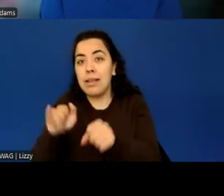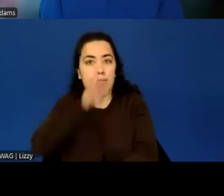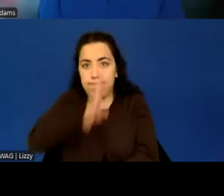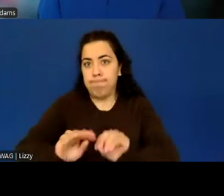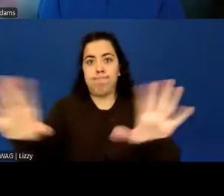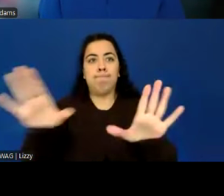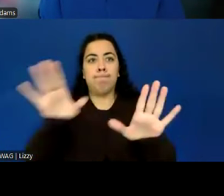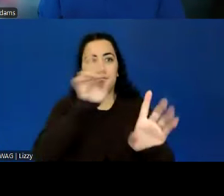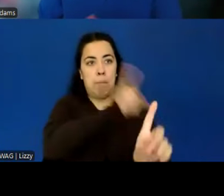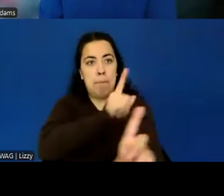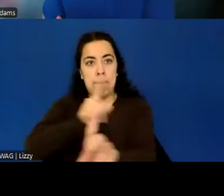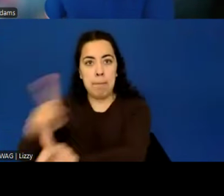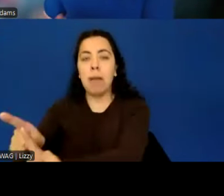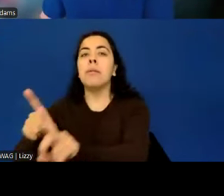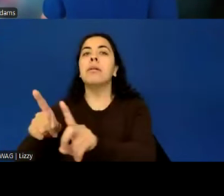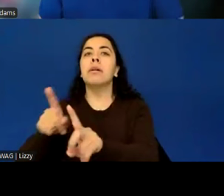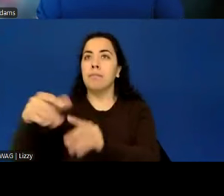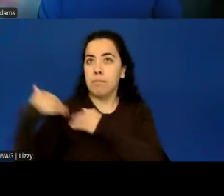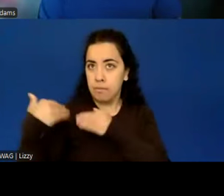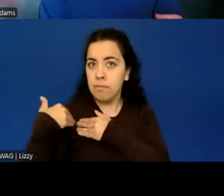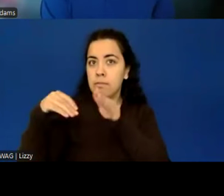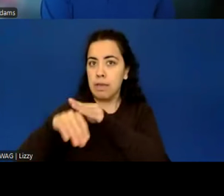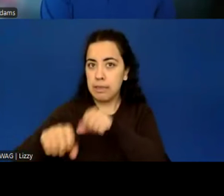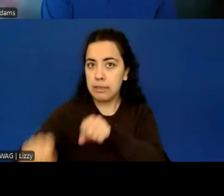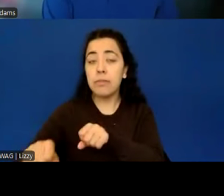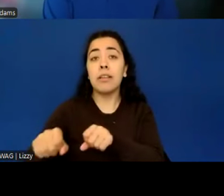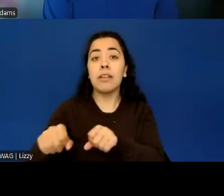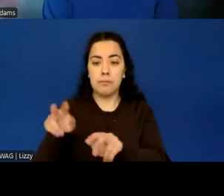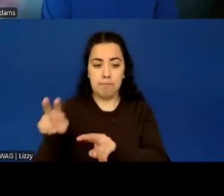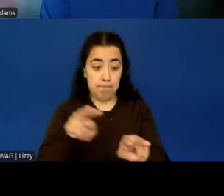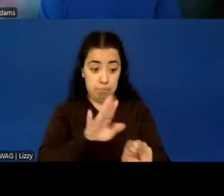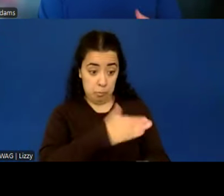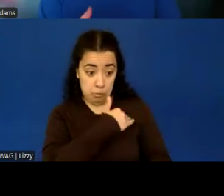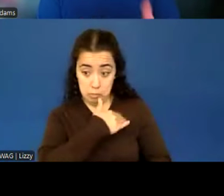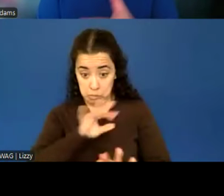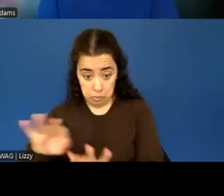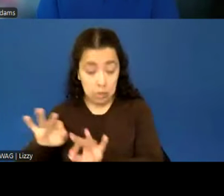accountable to them and so the project manager can track that information and make it part of their